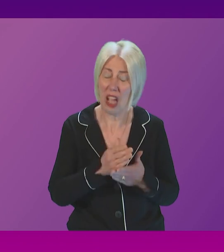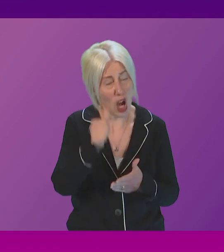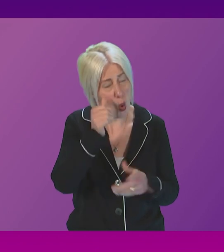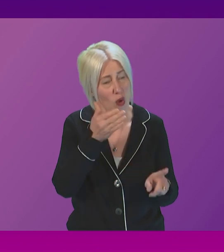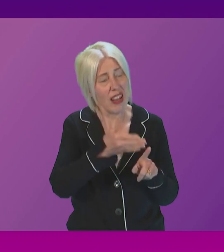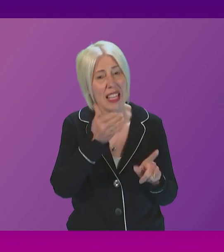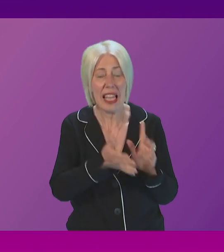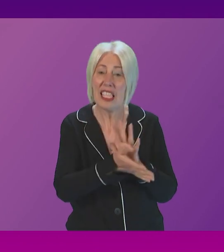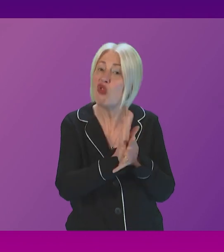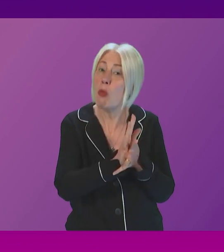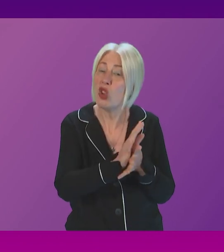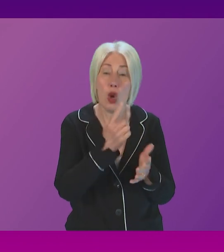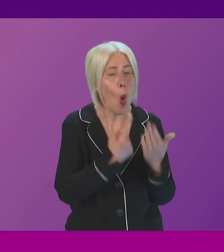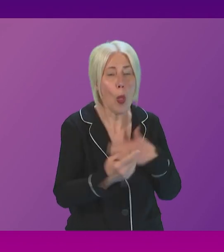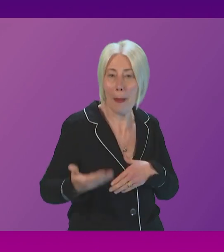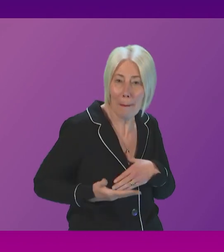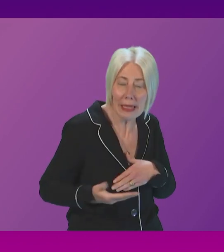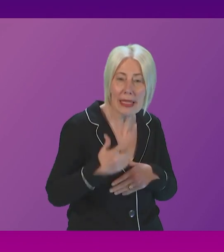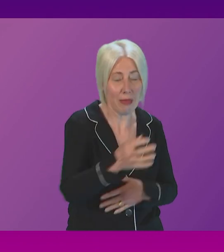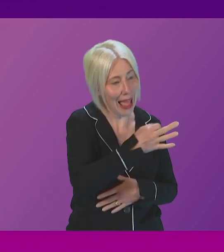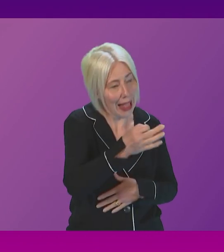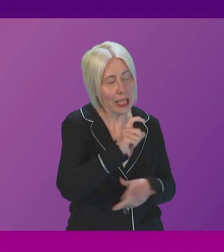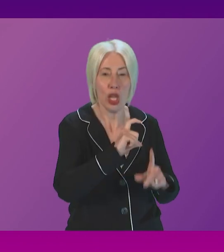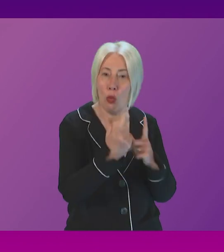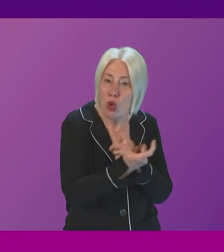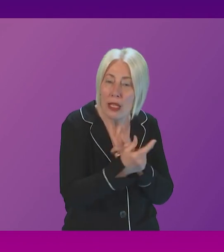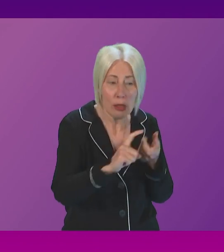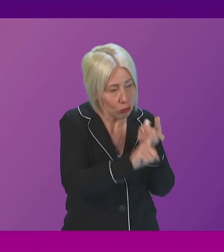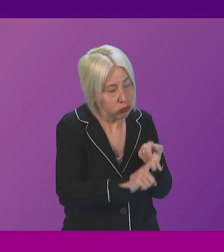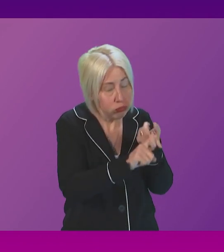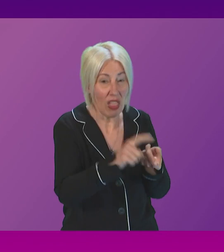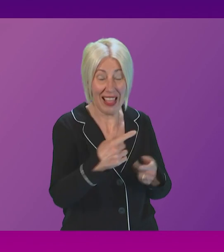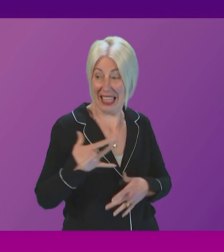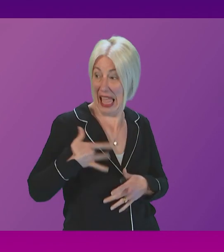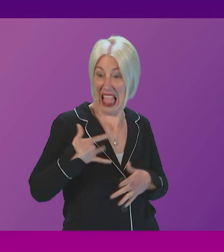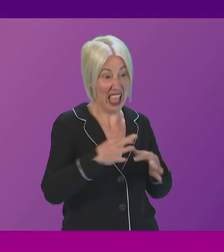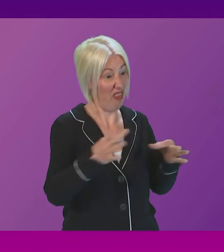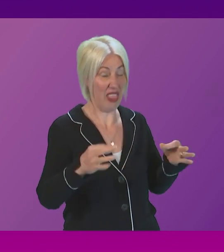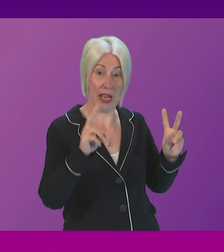just to businesses but to island communities who depend on those lifeline services. We absolutely